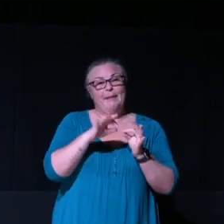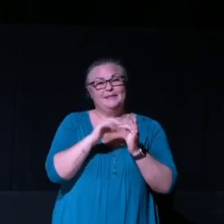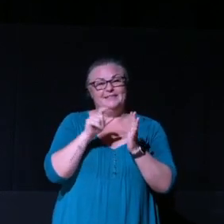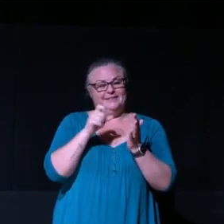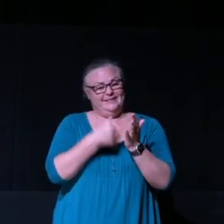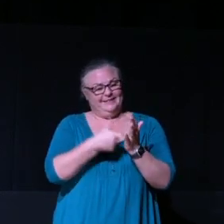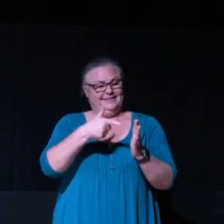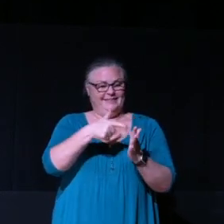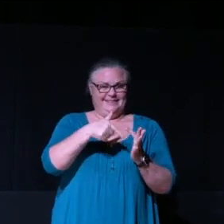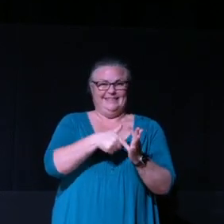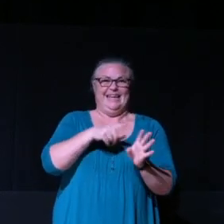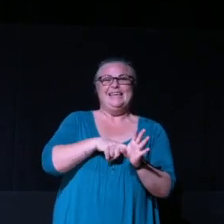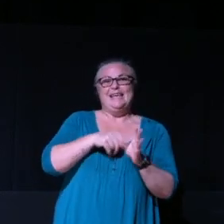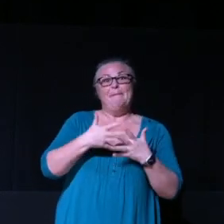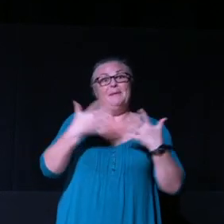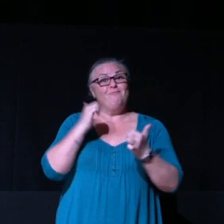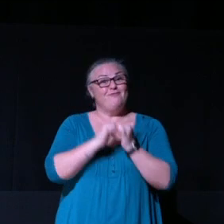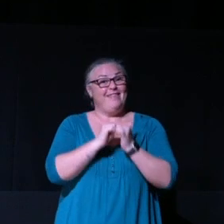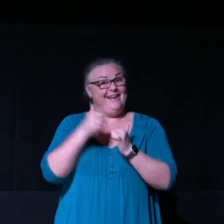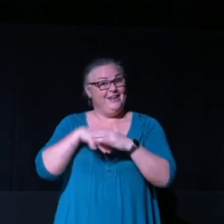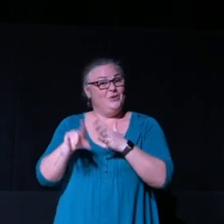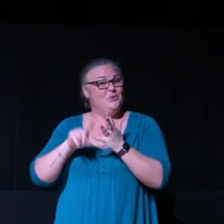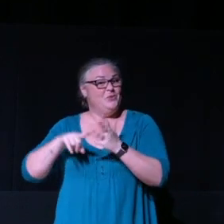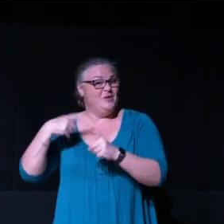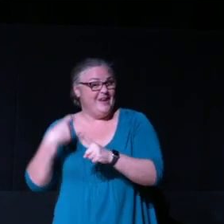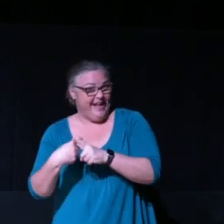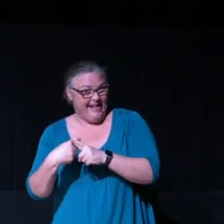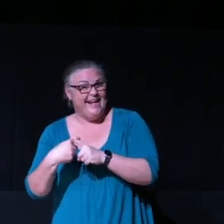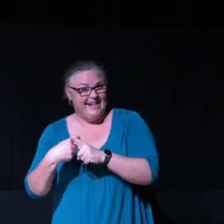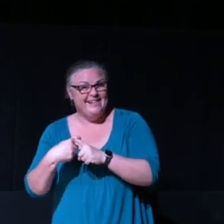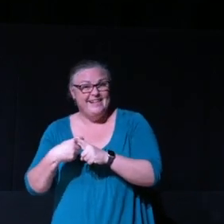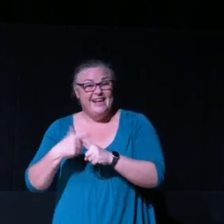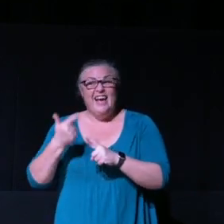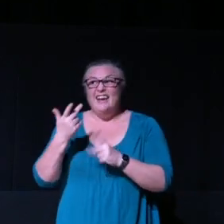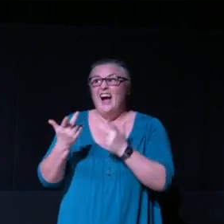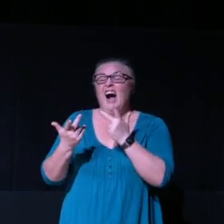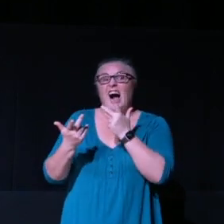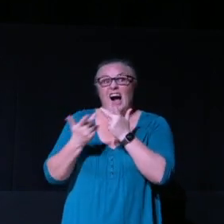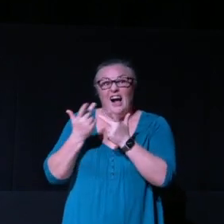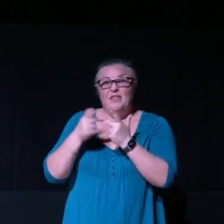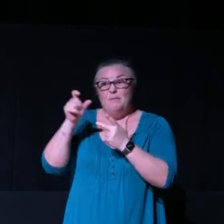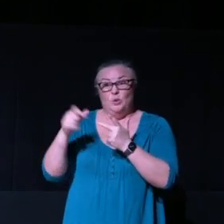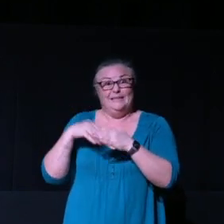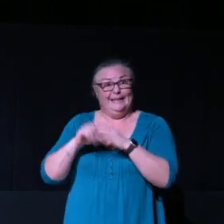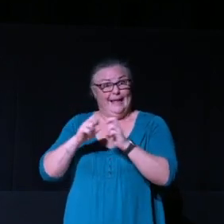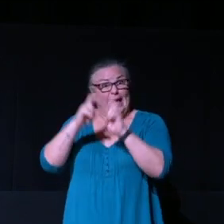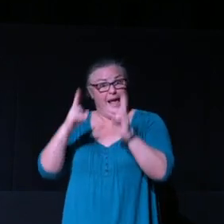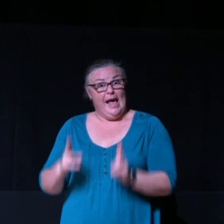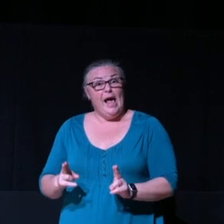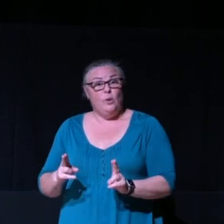Anne Whitickam, who was a Conservative politician who in 23 years of Parliament voted against every single piece of pro-LGBT legislation that had ever come before her.